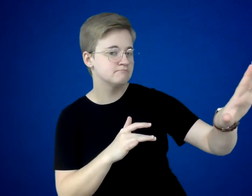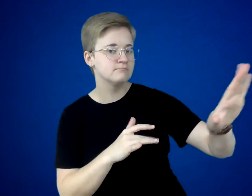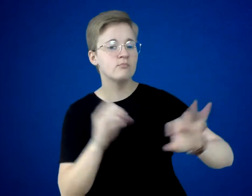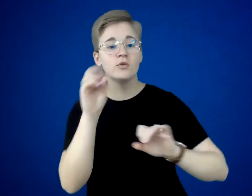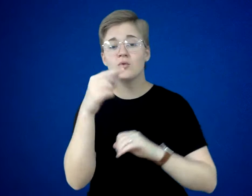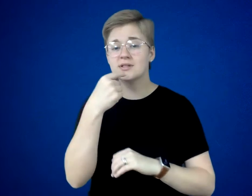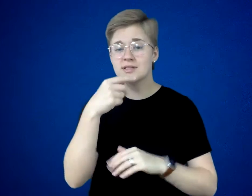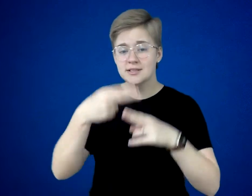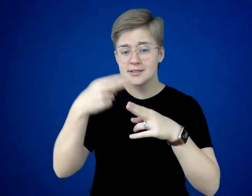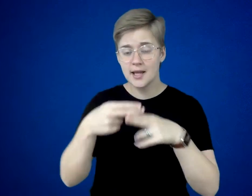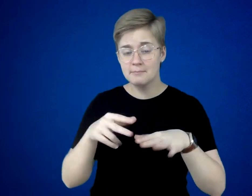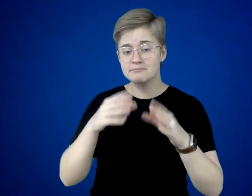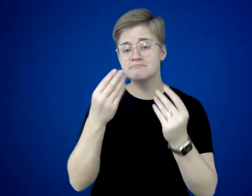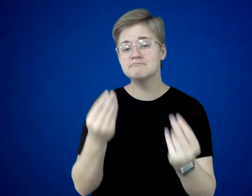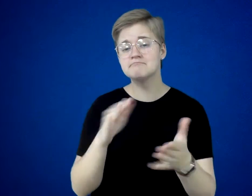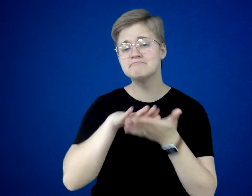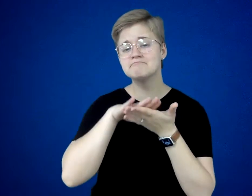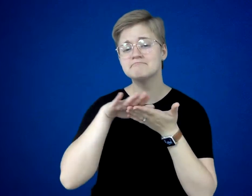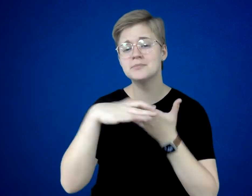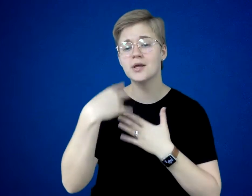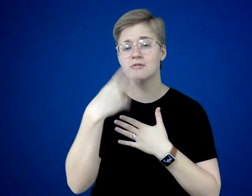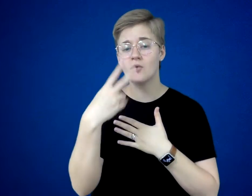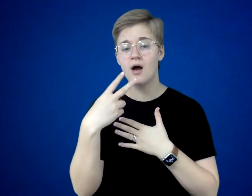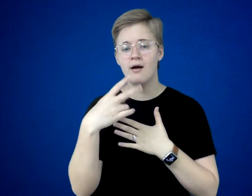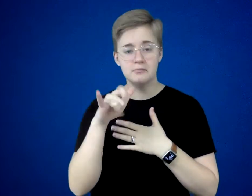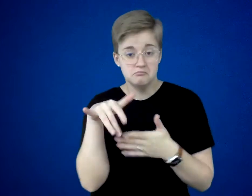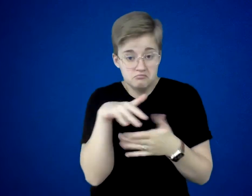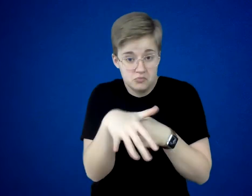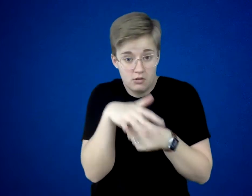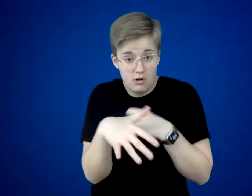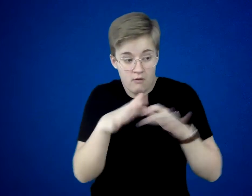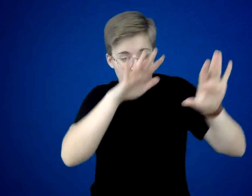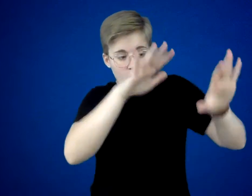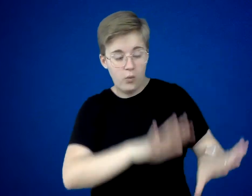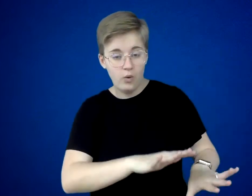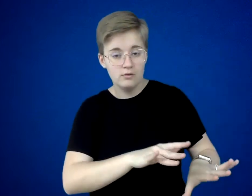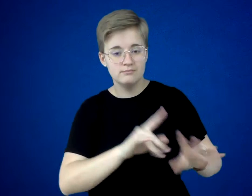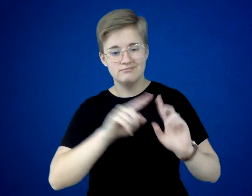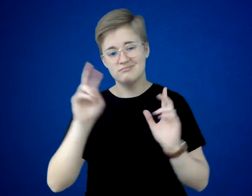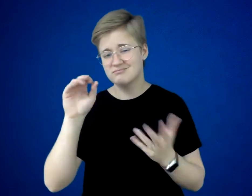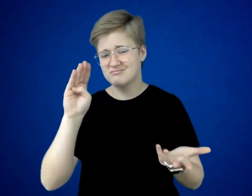and reproachful voice, and that would be enough. But Rob didn’t know how to do those things.